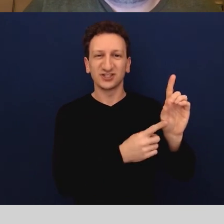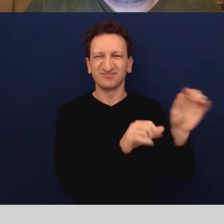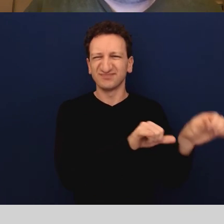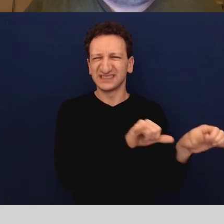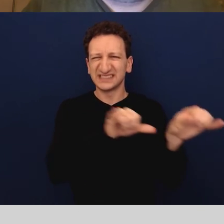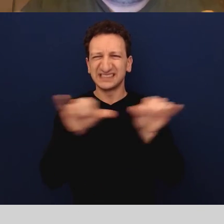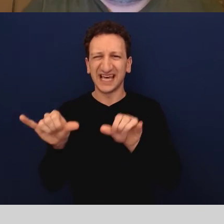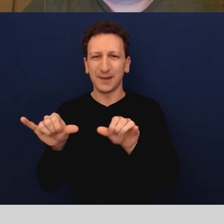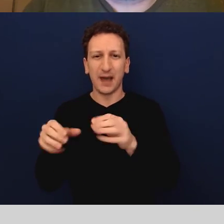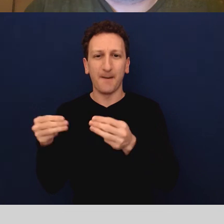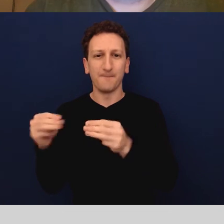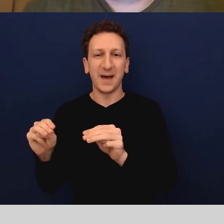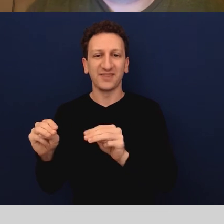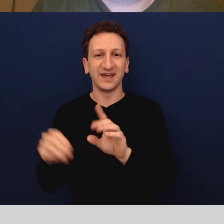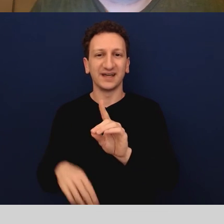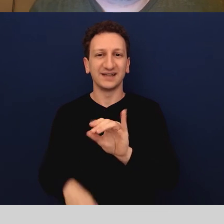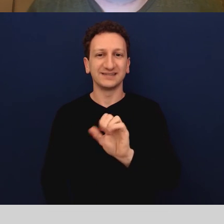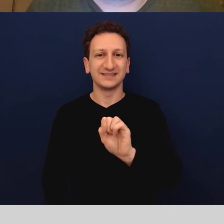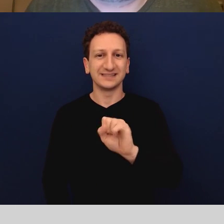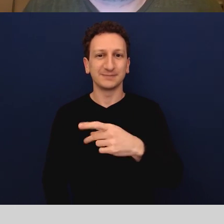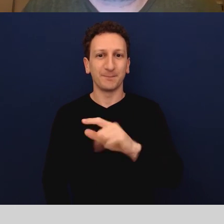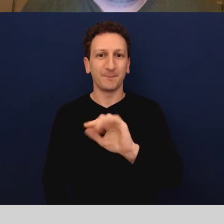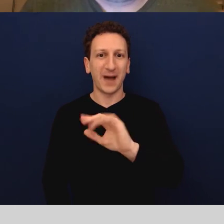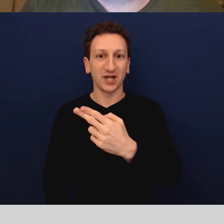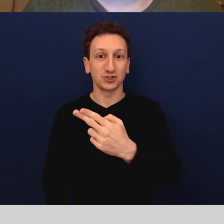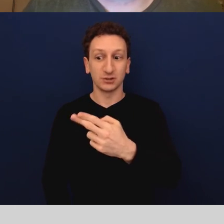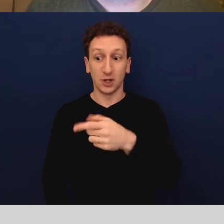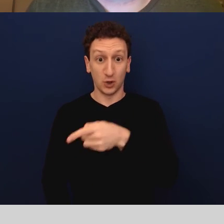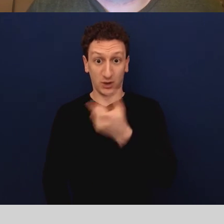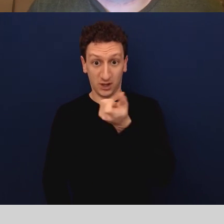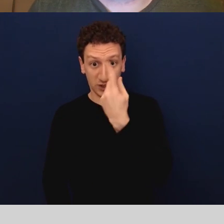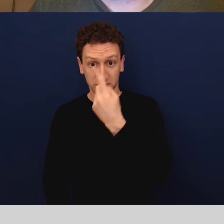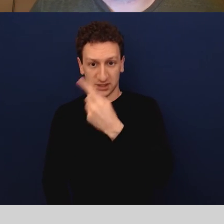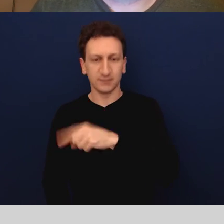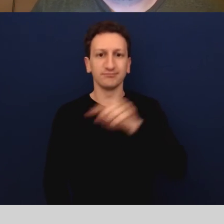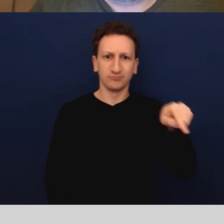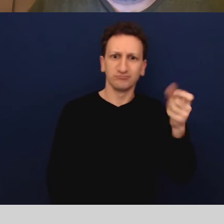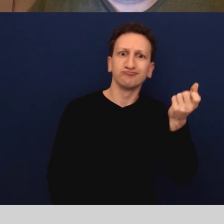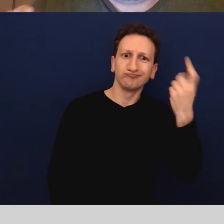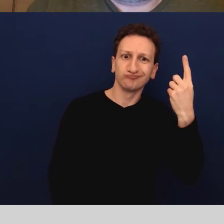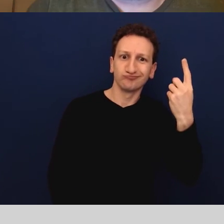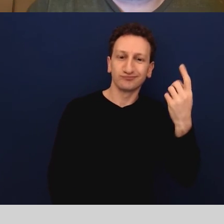including the MRO for multi inheritance, all of that, you understand single dispatch. It uses the same algorithm